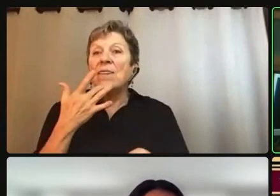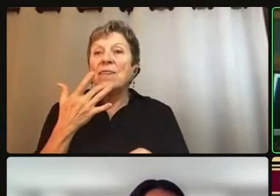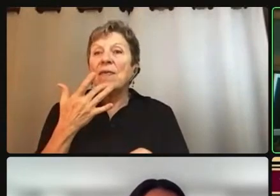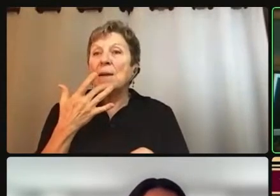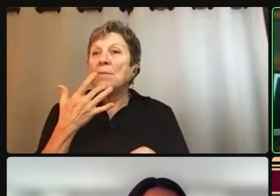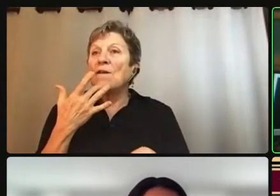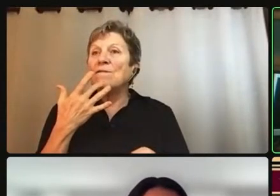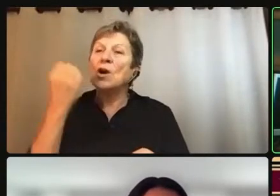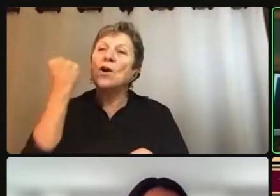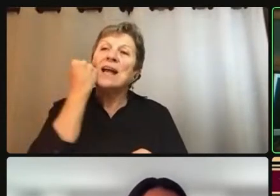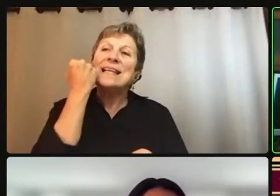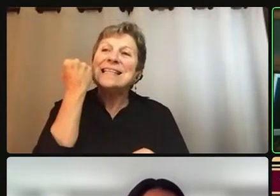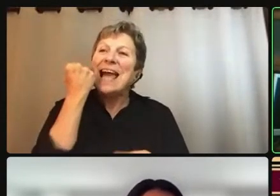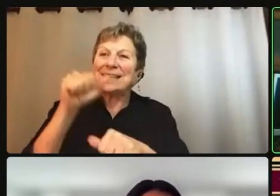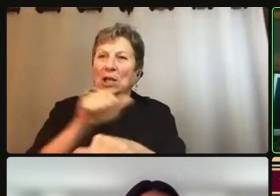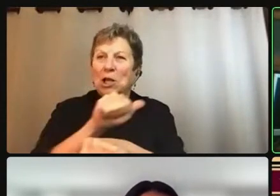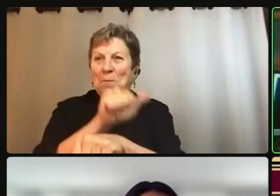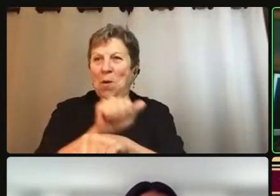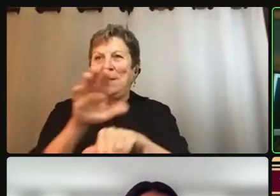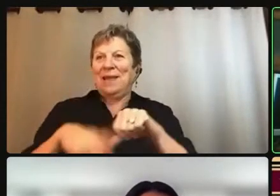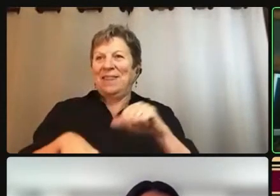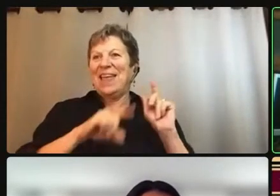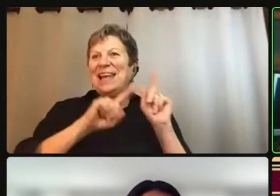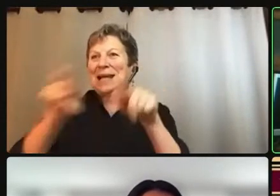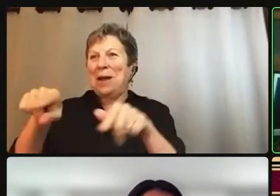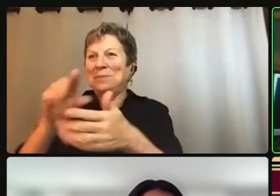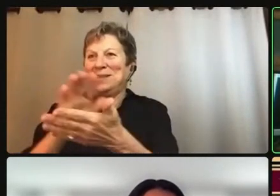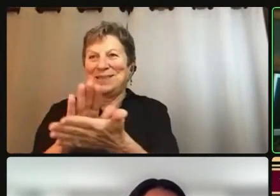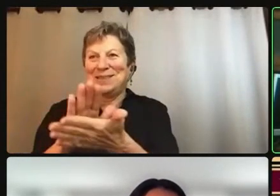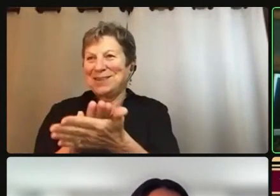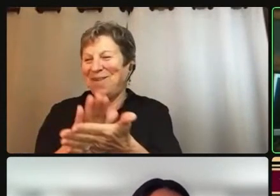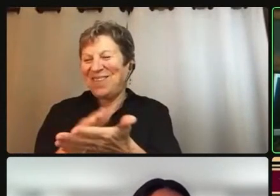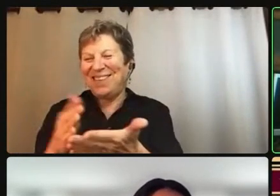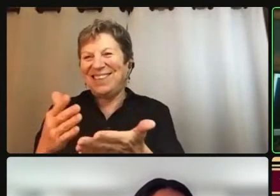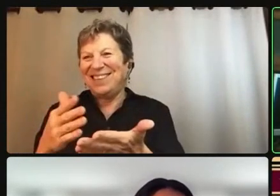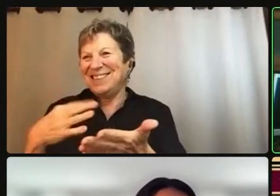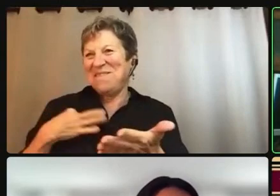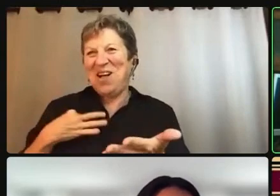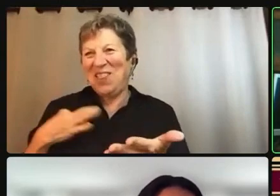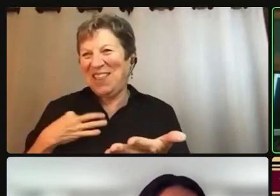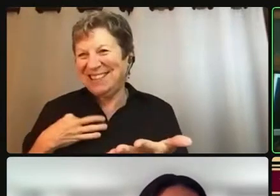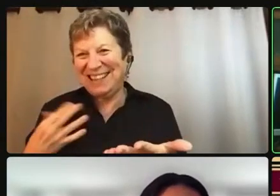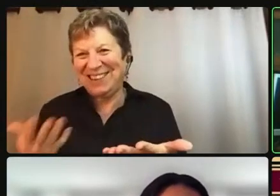SO IT DOESN'T TAKE MUCH EFFORT. THERE ARE OTHERS WHERE THE FAMILIES HONESTLY WOULD